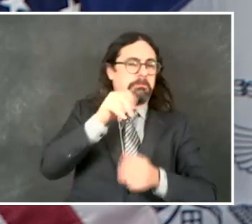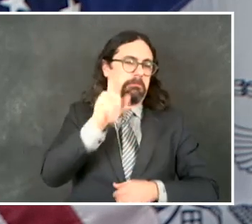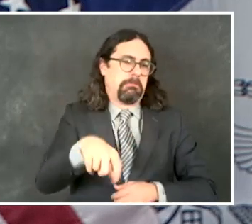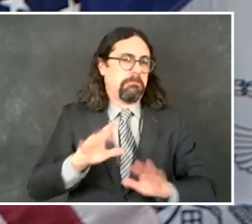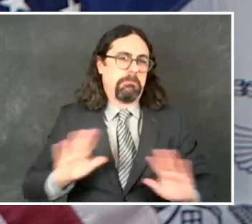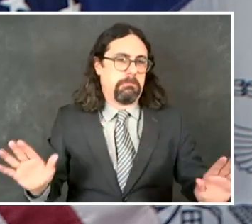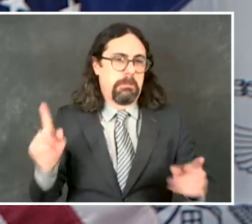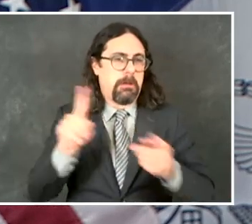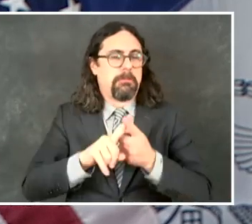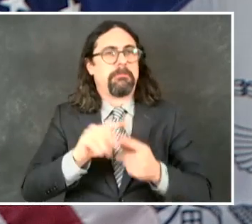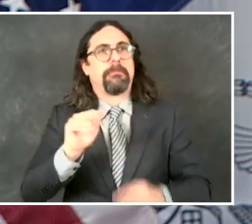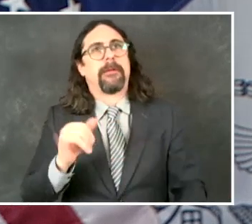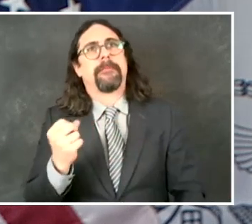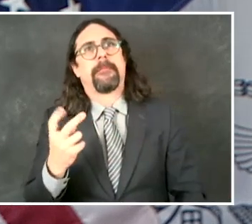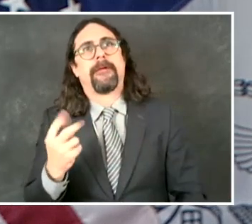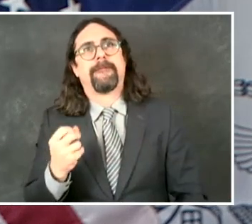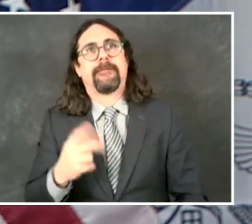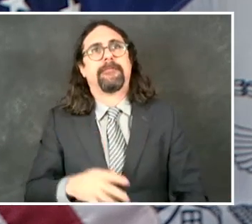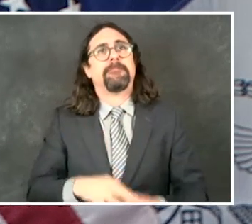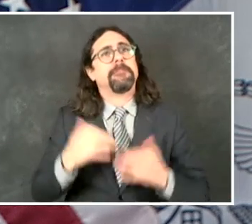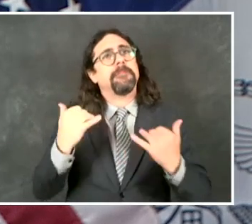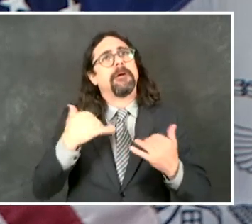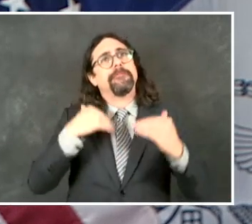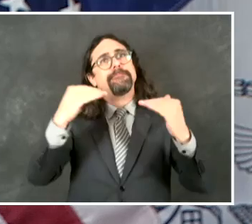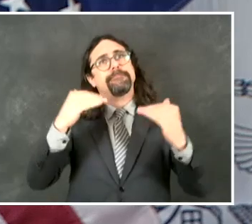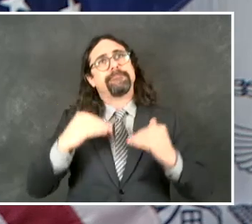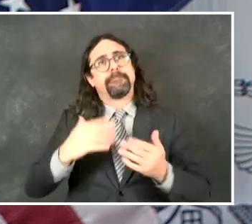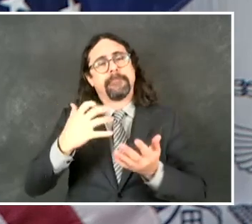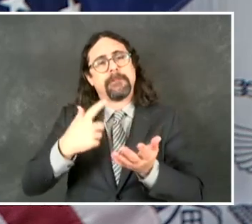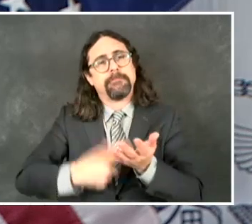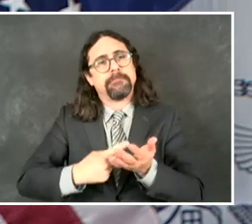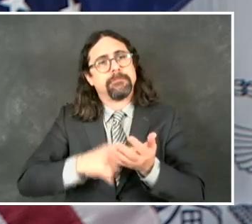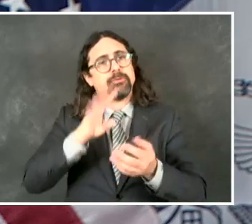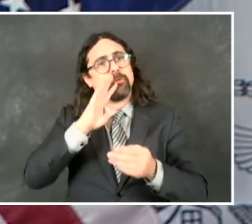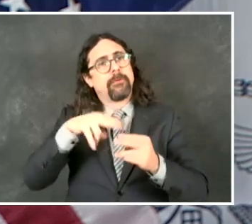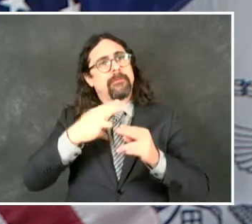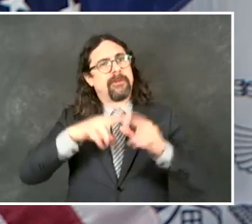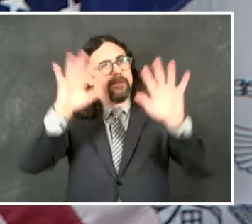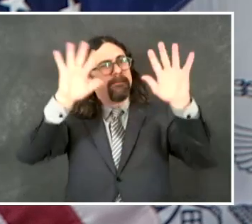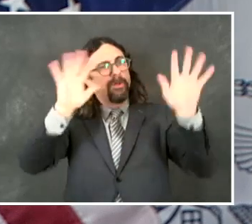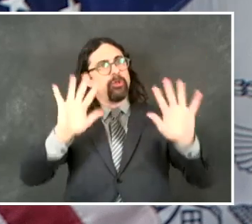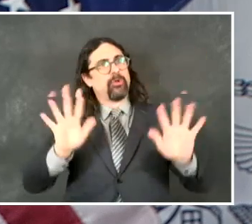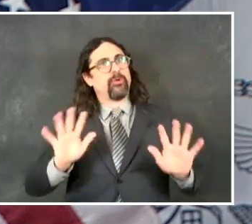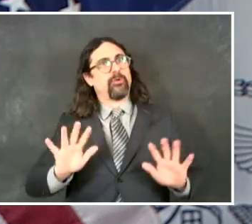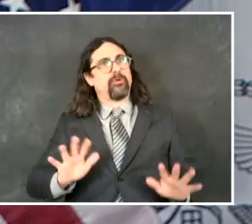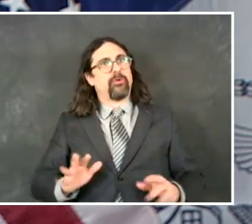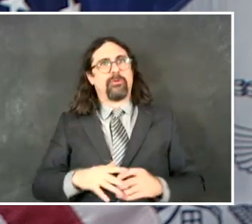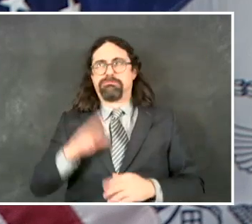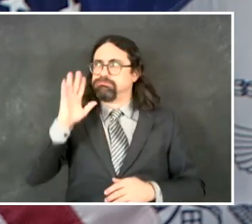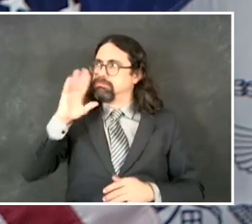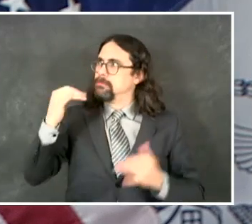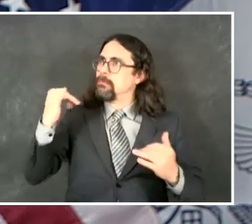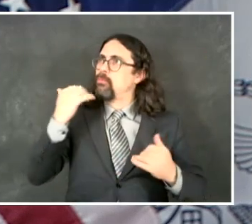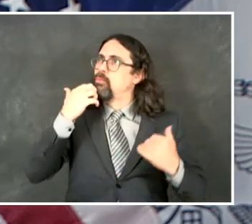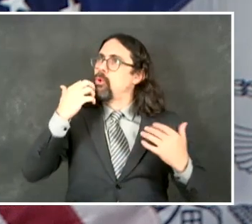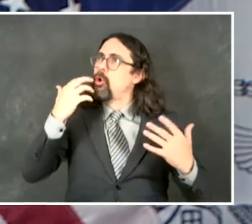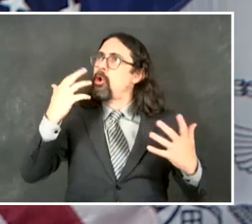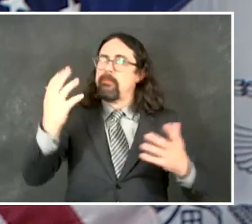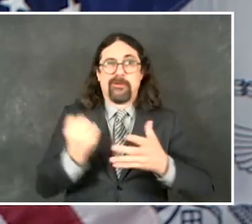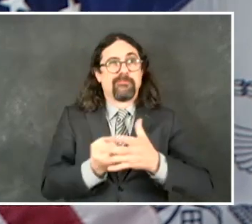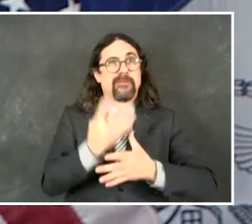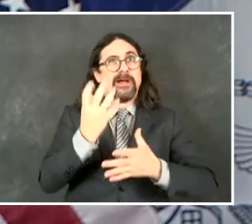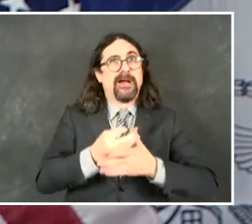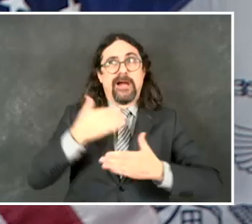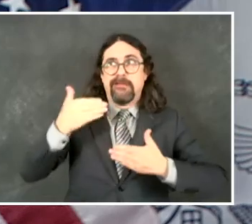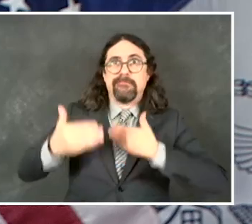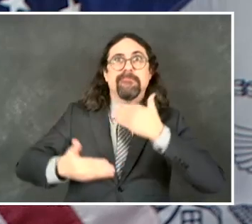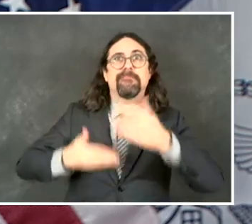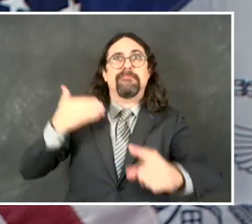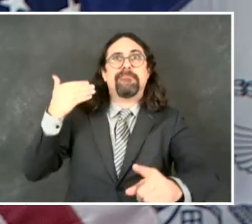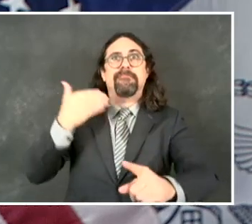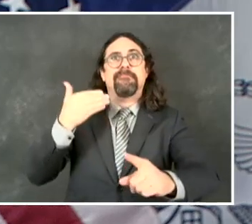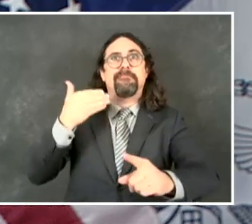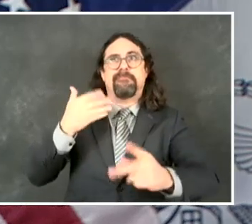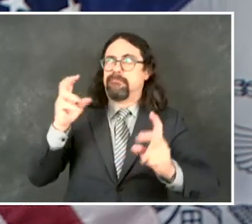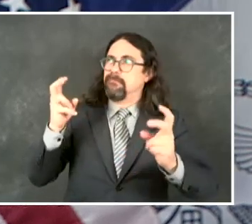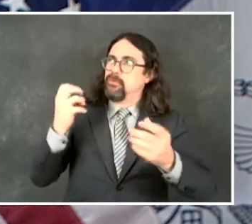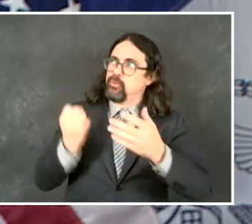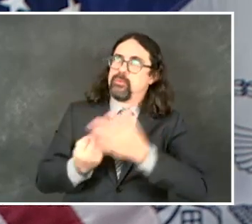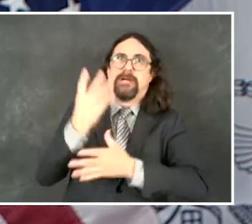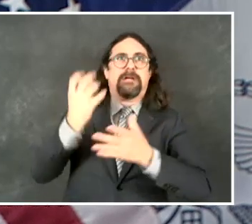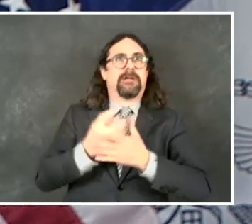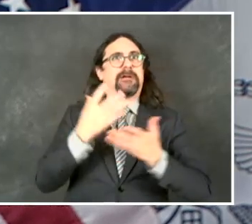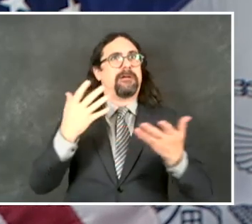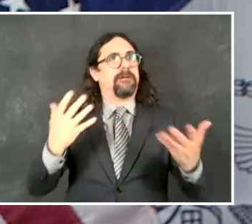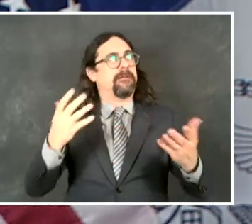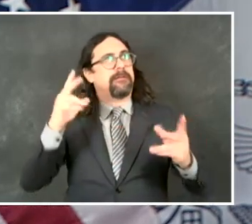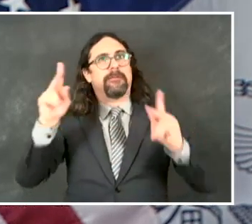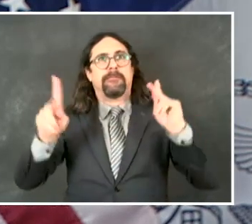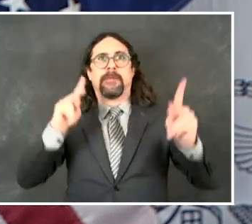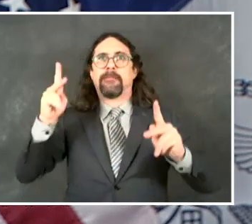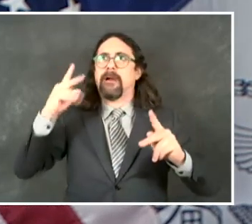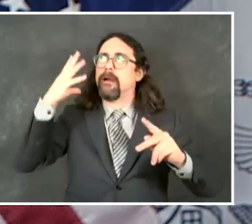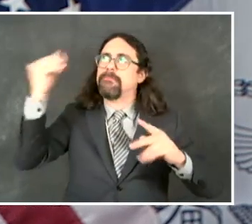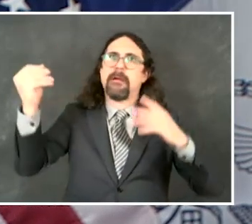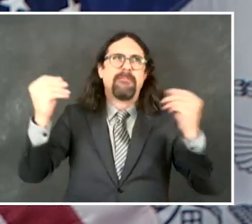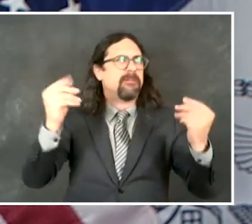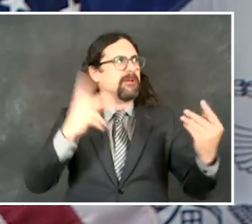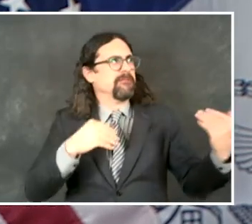LAST FEW DAYS.